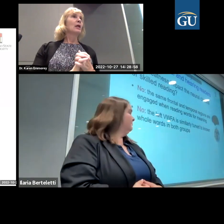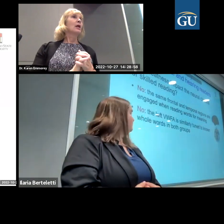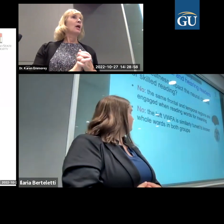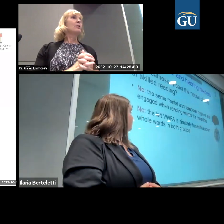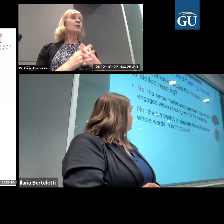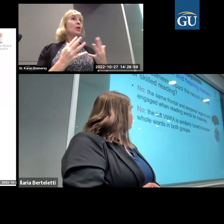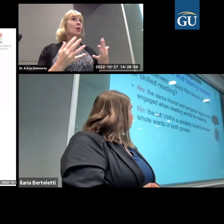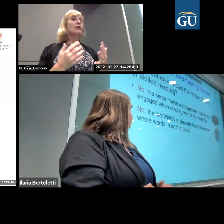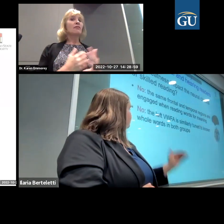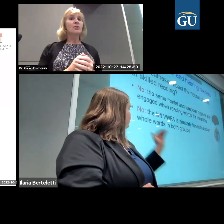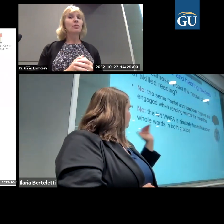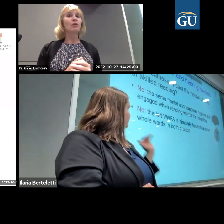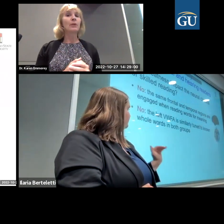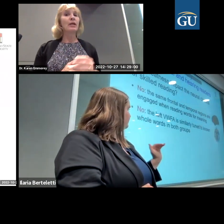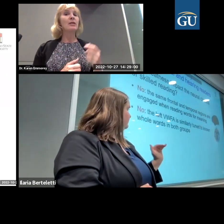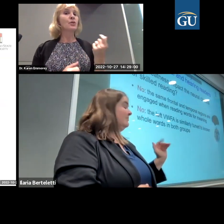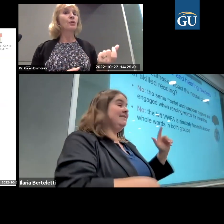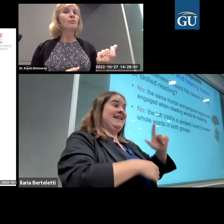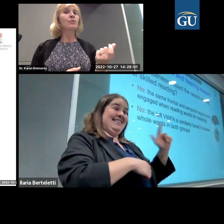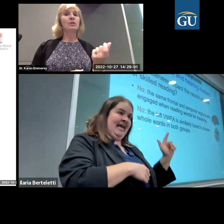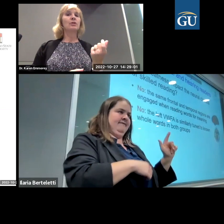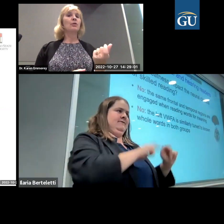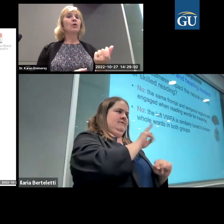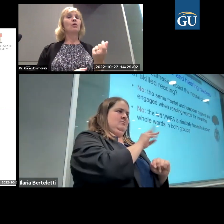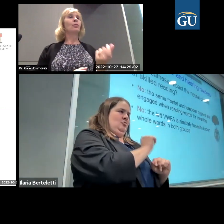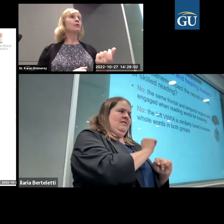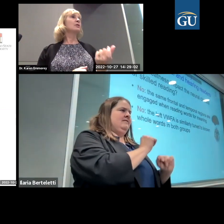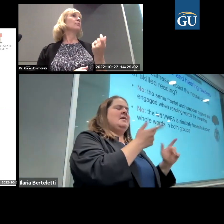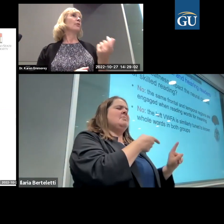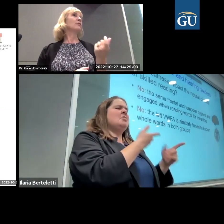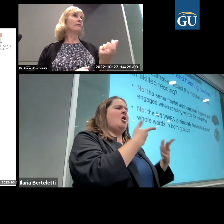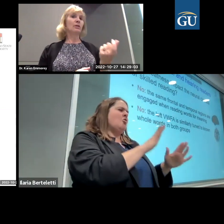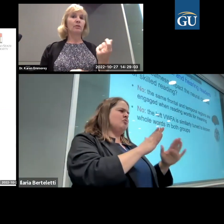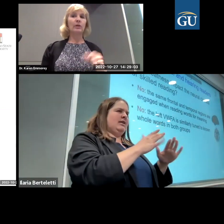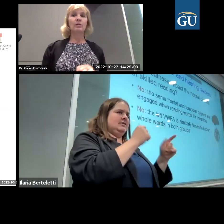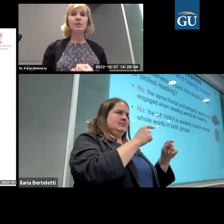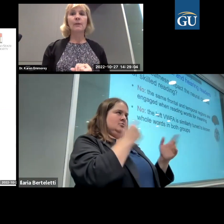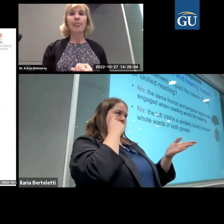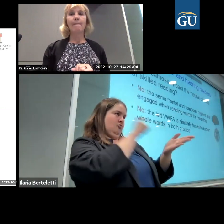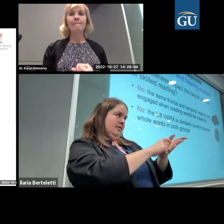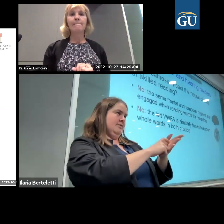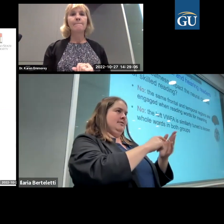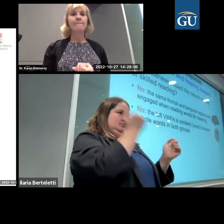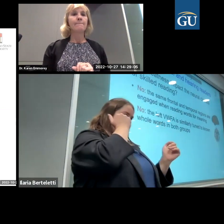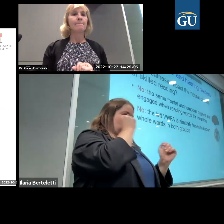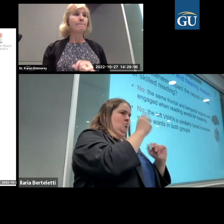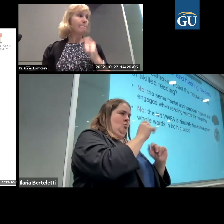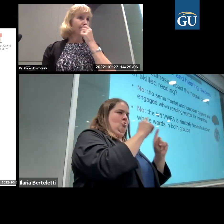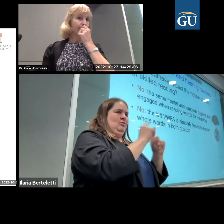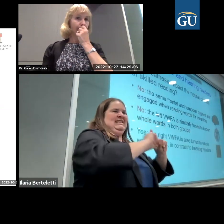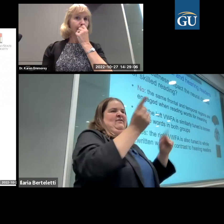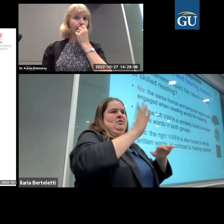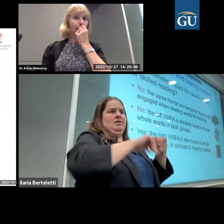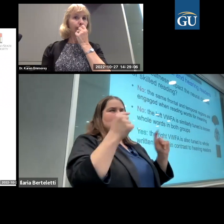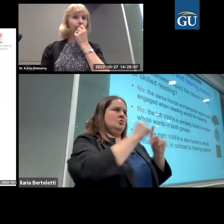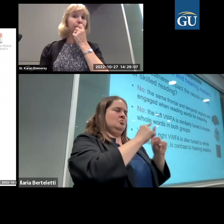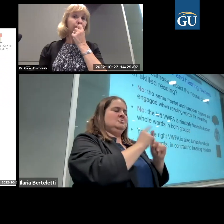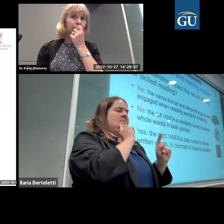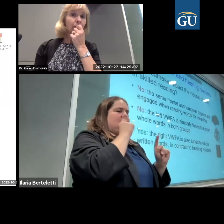But we do see some differences in the fact that we're able to localize the right visual word from area, and It's also tuned to um whole words,